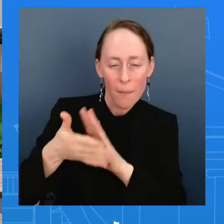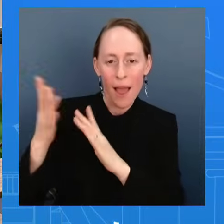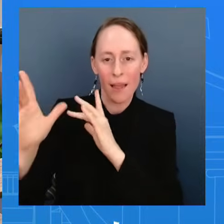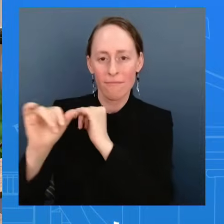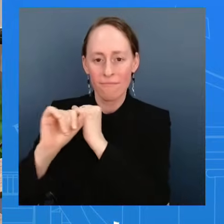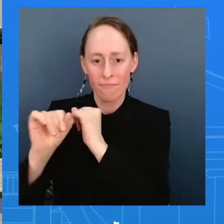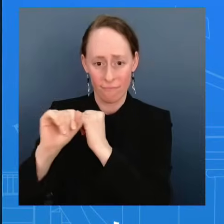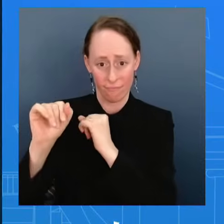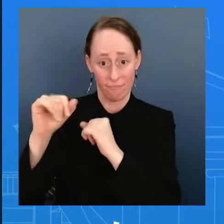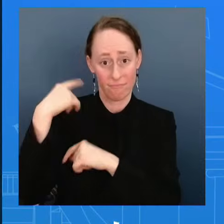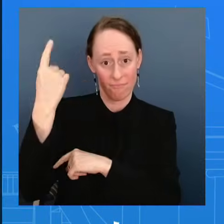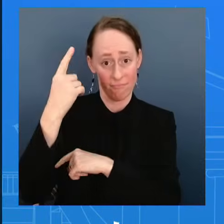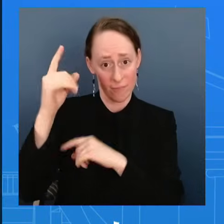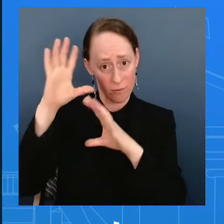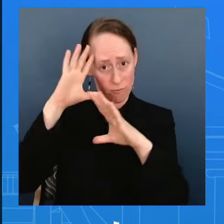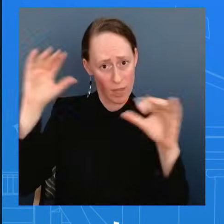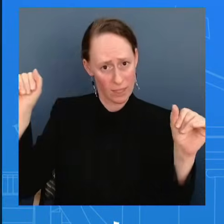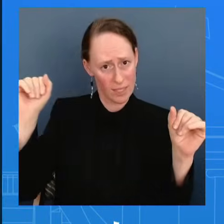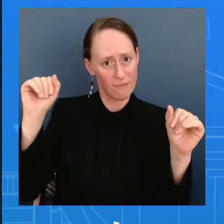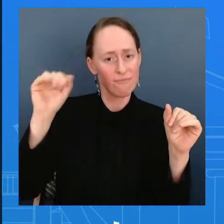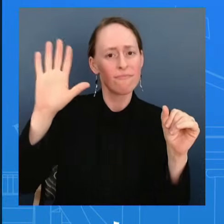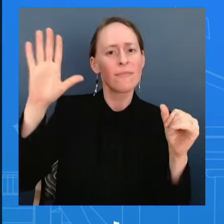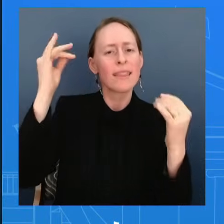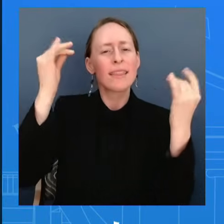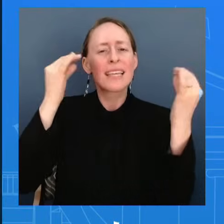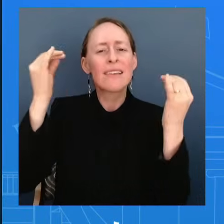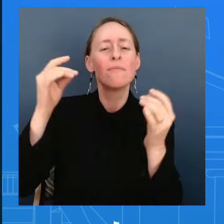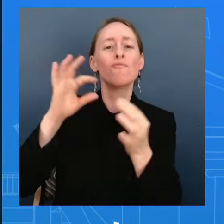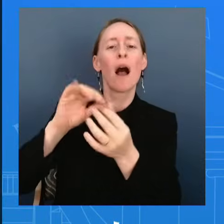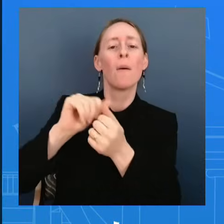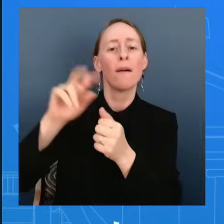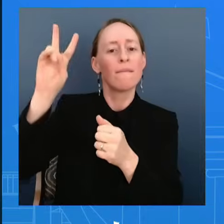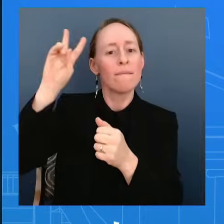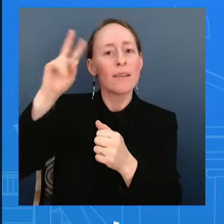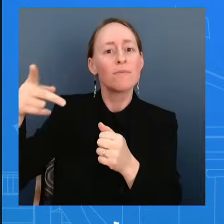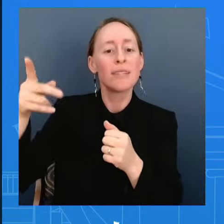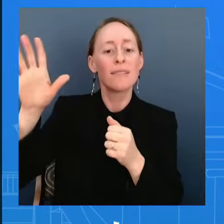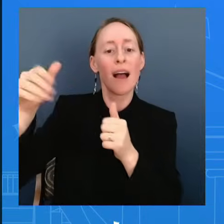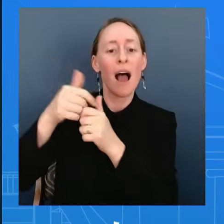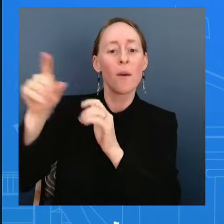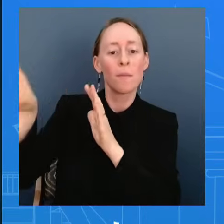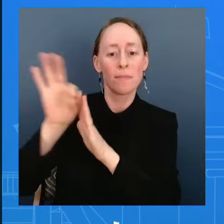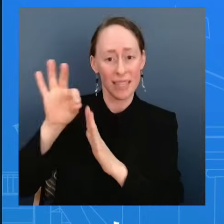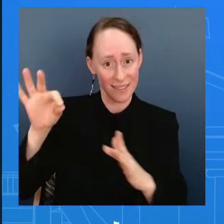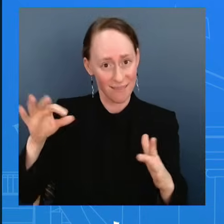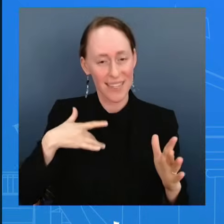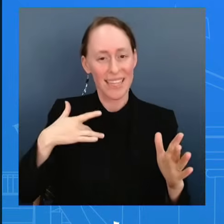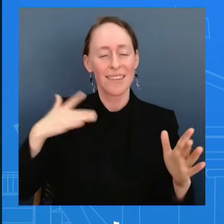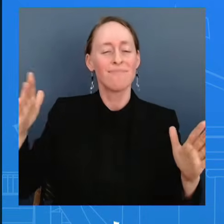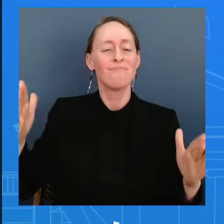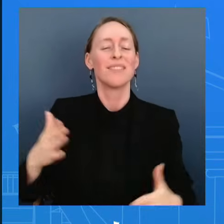and that's going to be -- our focus right now is going to be the -- the American people. Go ahead. The Press: Karine, I just want to pick up on the economy question. Ms. Jean-Pierre: Yeah.